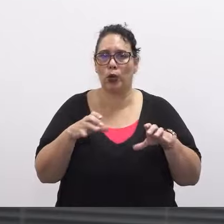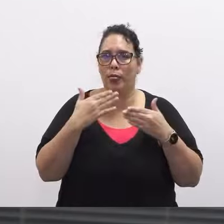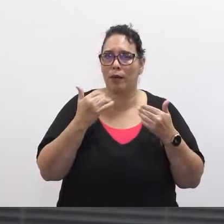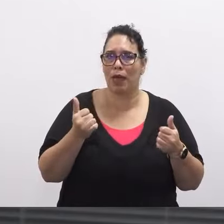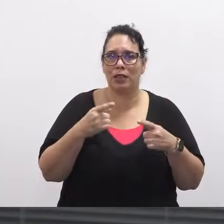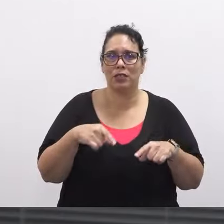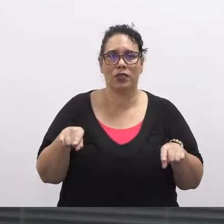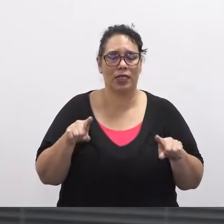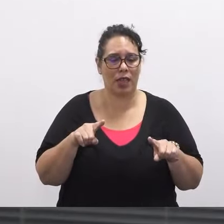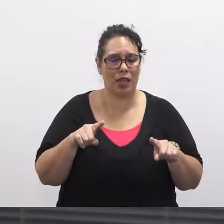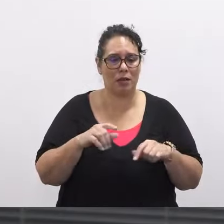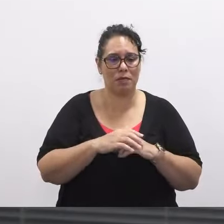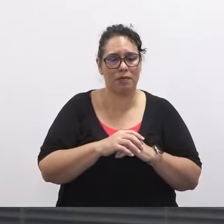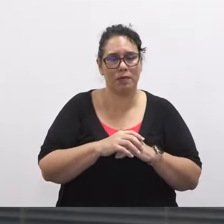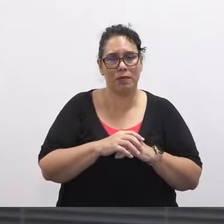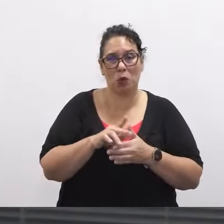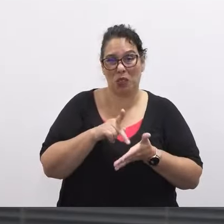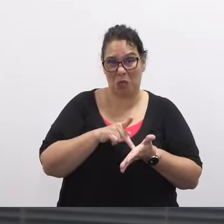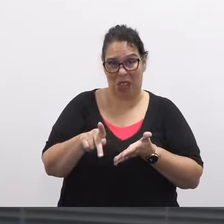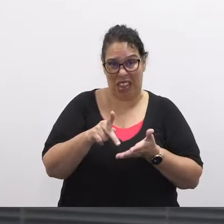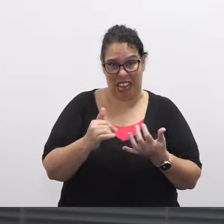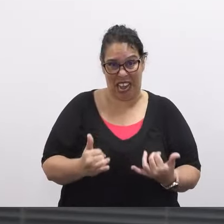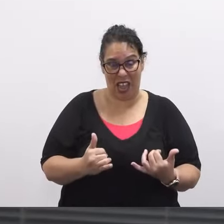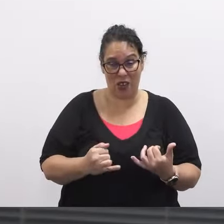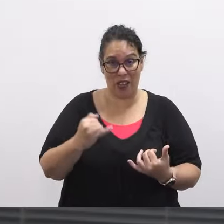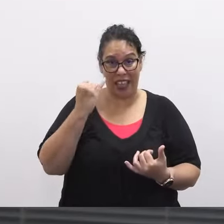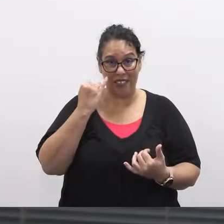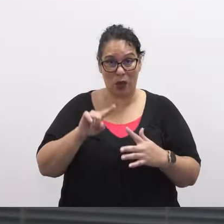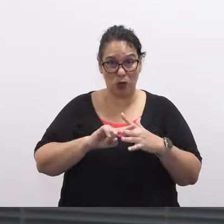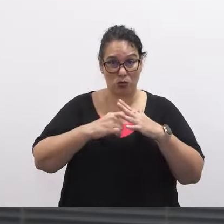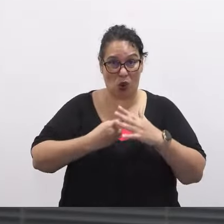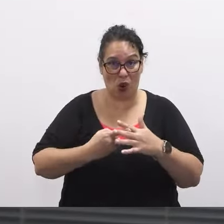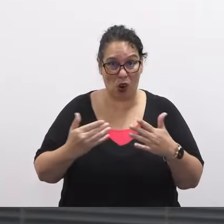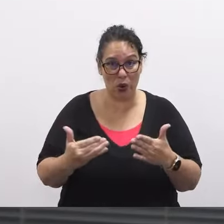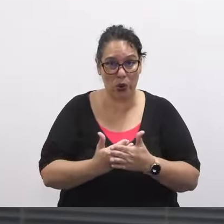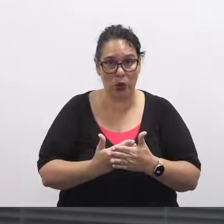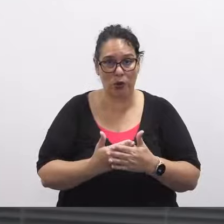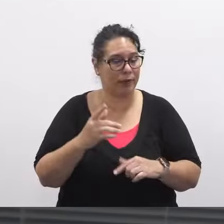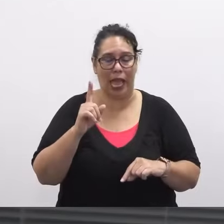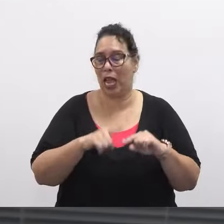but with our paying now, if I was coming in new, I wouldn't work here.